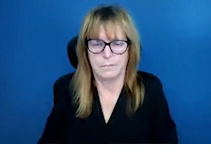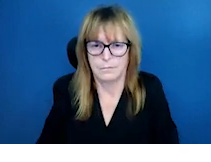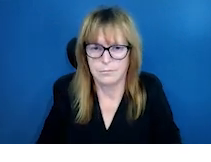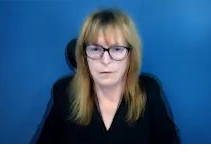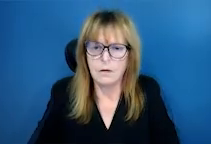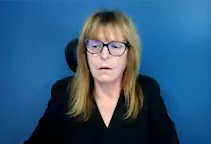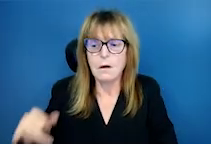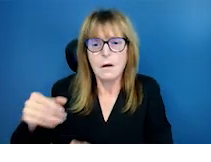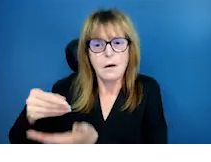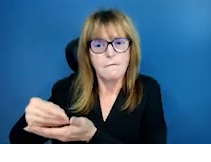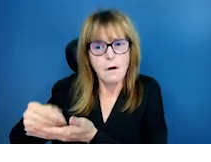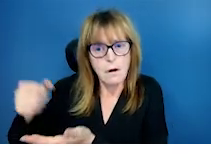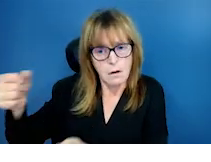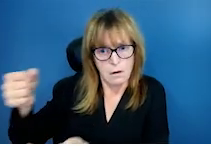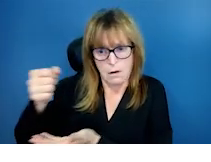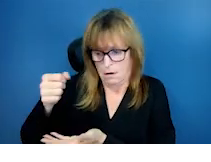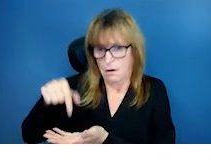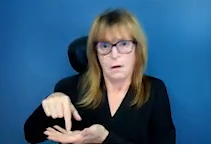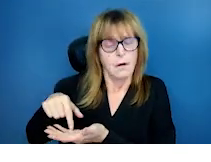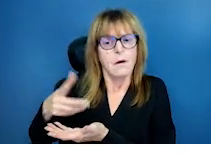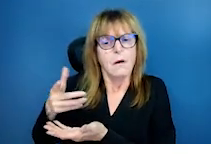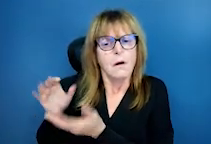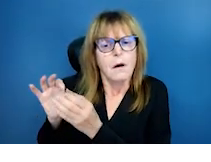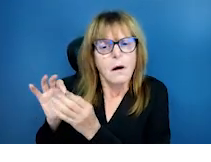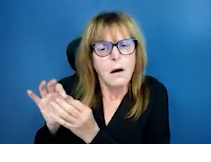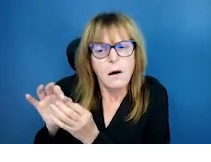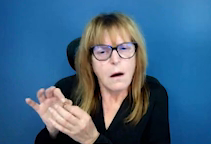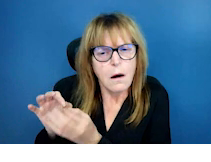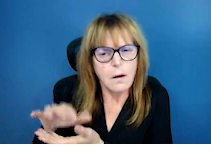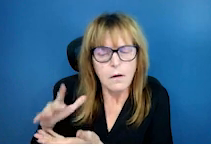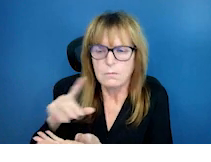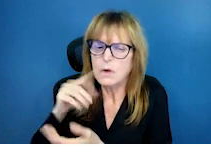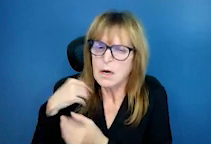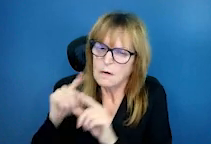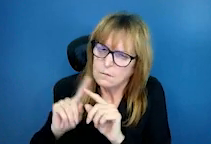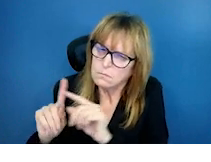The first factor is the number of federal returns filed by volunteers affiliated with your organization.